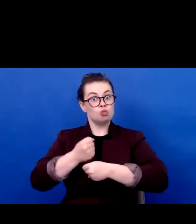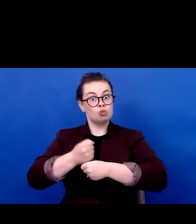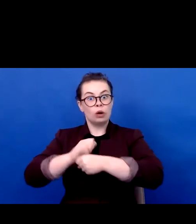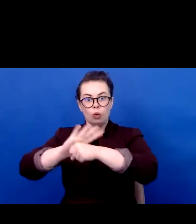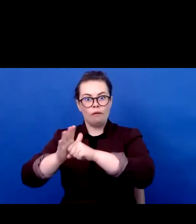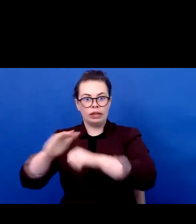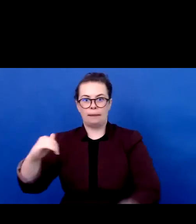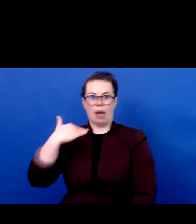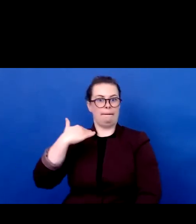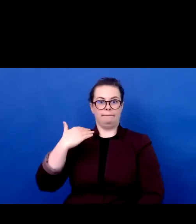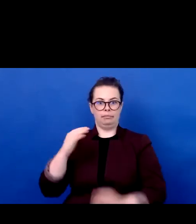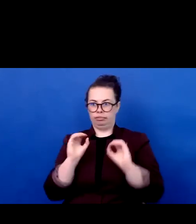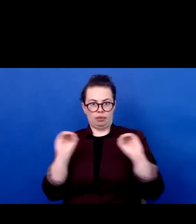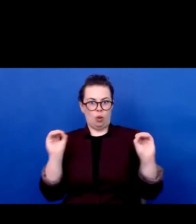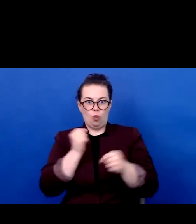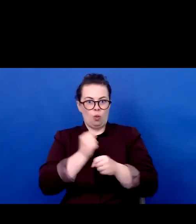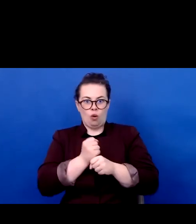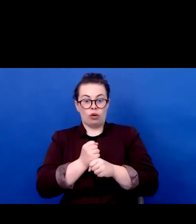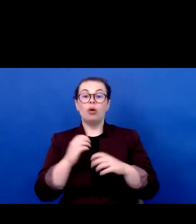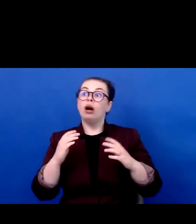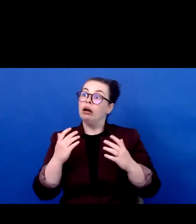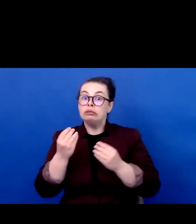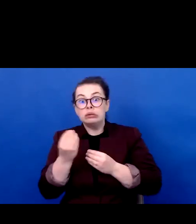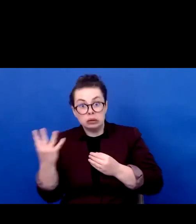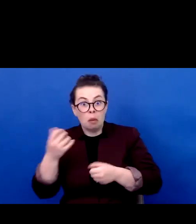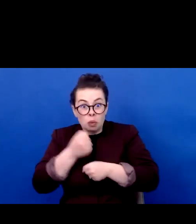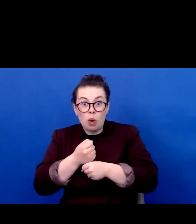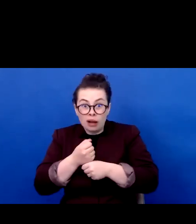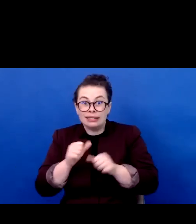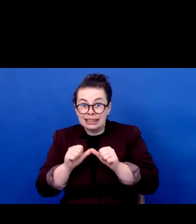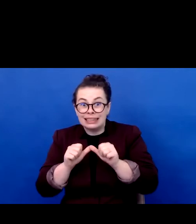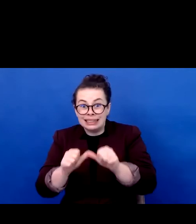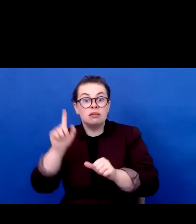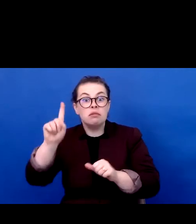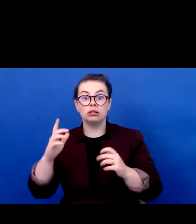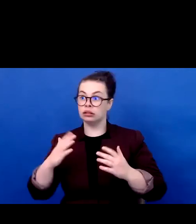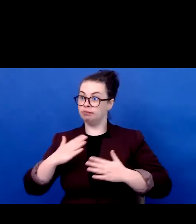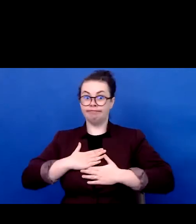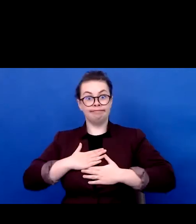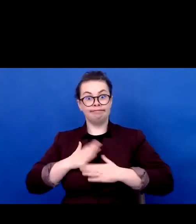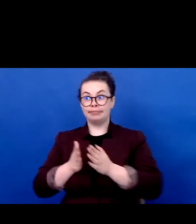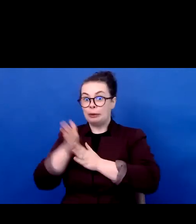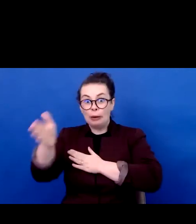had to work remotely but they lost but they lost their support which strongly impacted their work